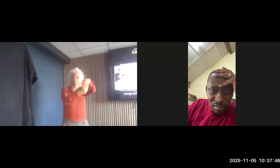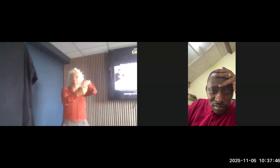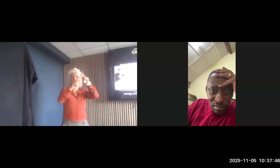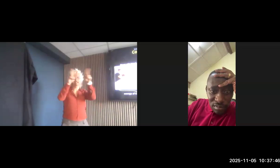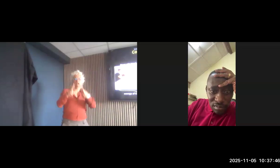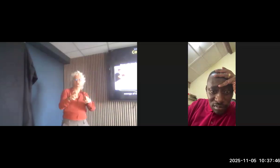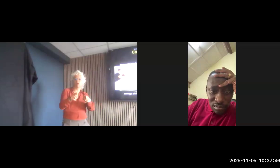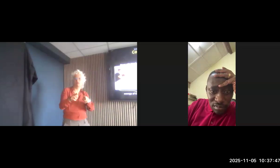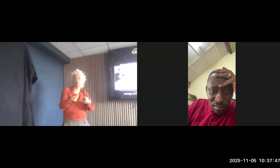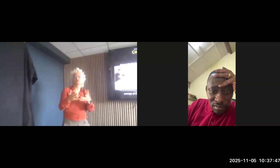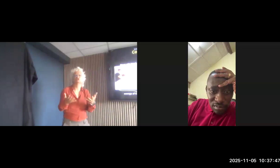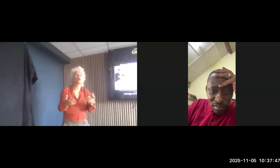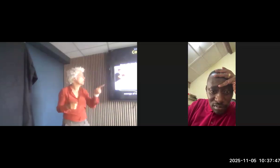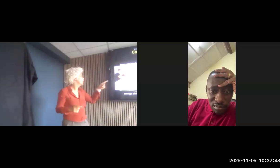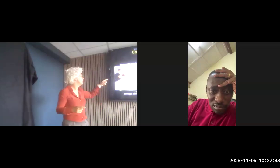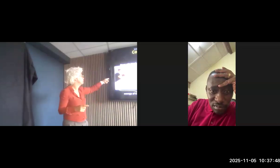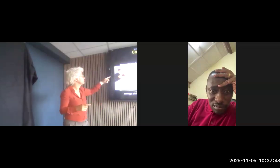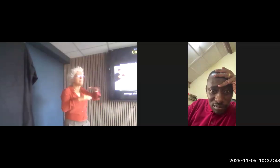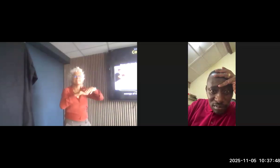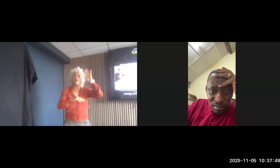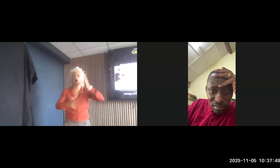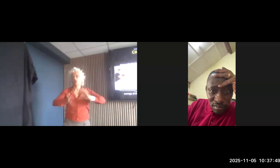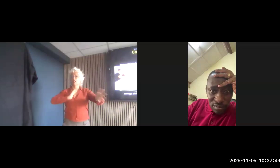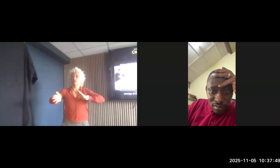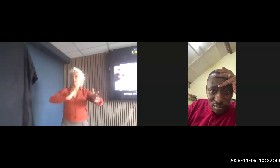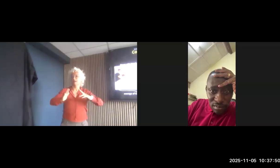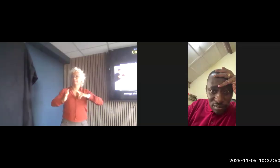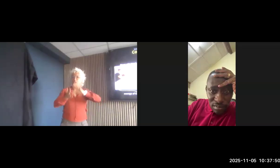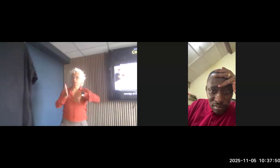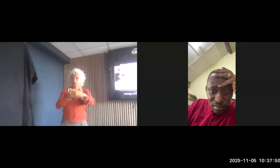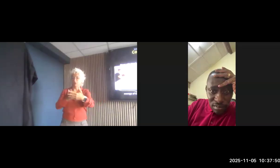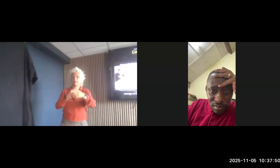And again, I was able to look at the percentages of